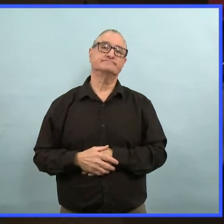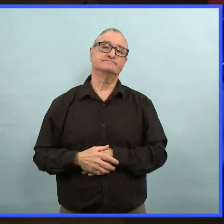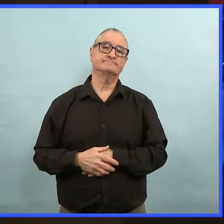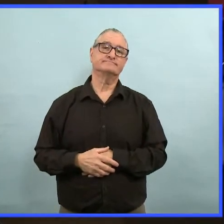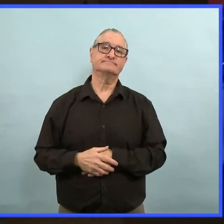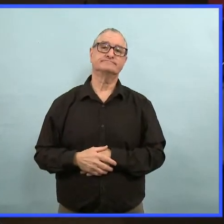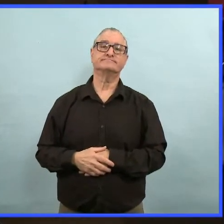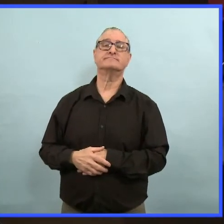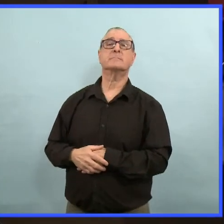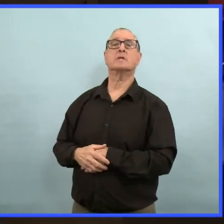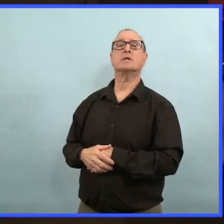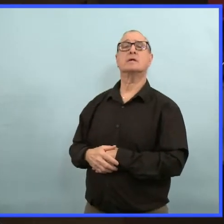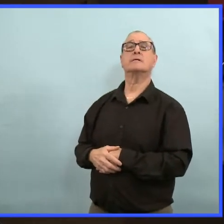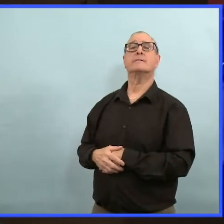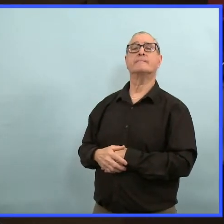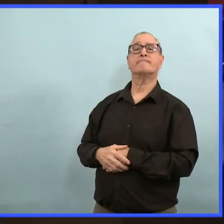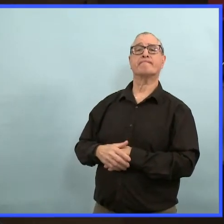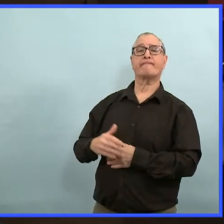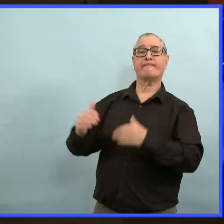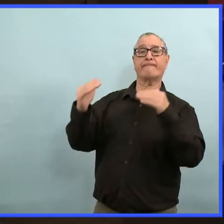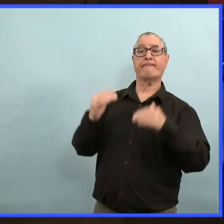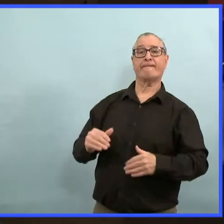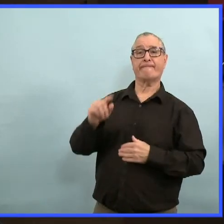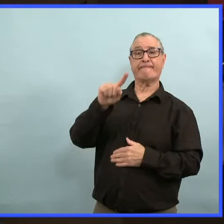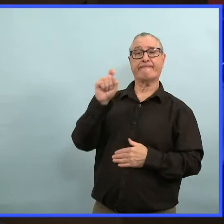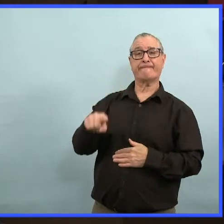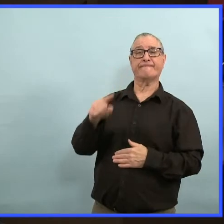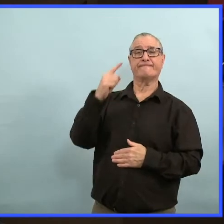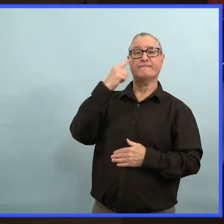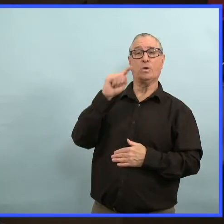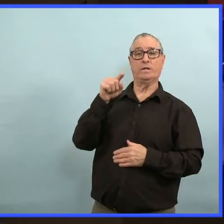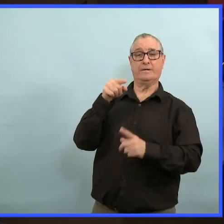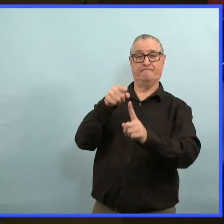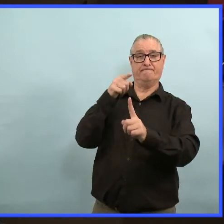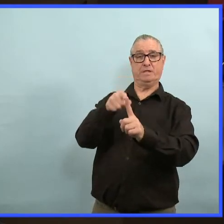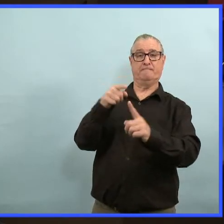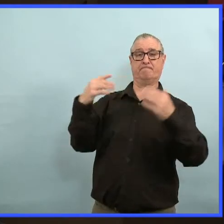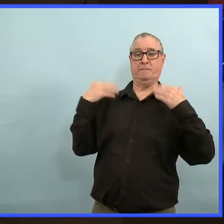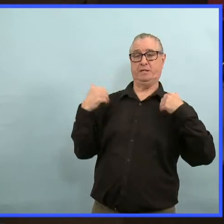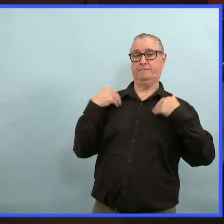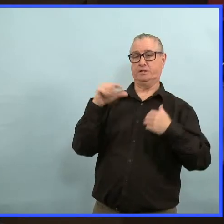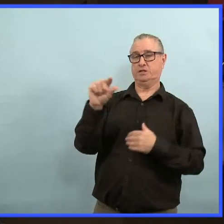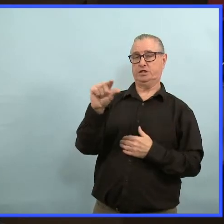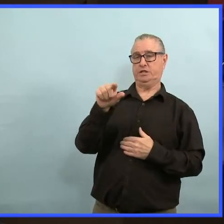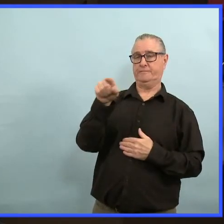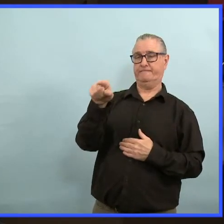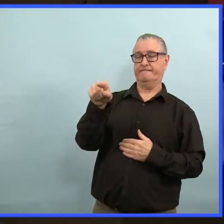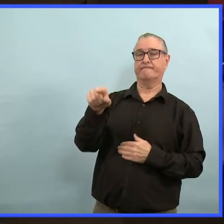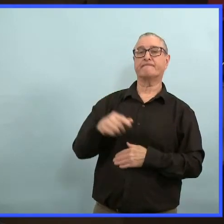and my next question is for ms gordon um is the government going to do anything to support